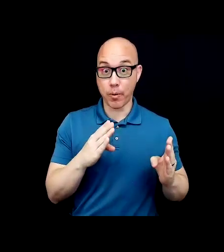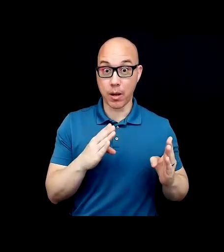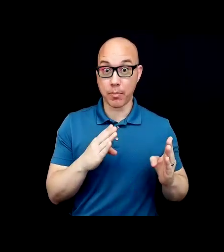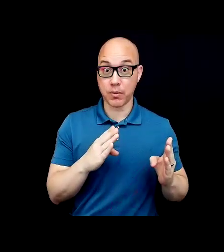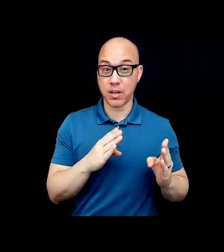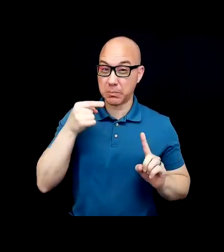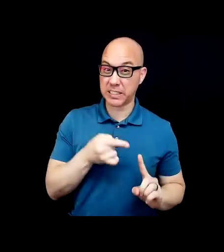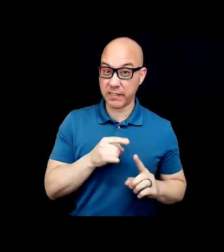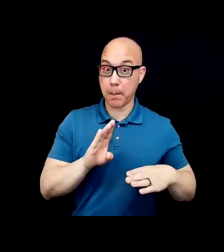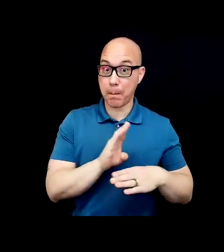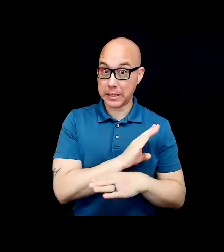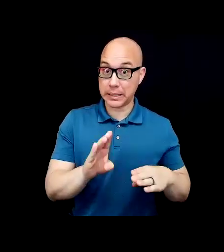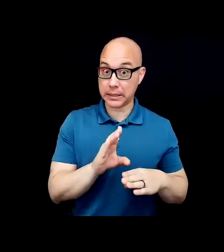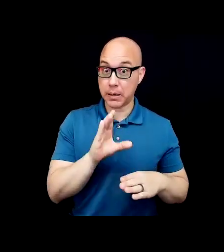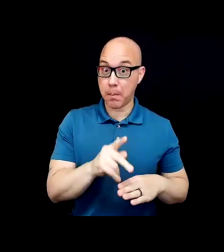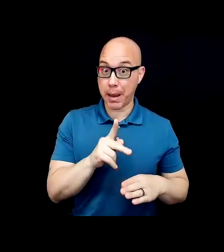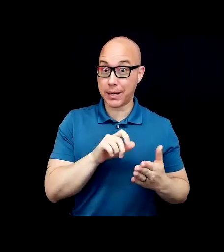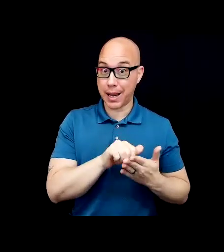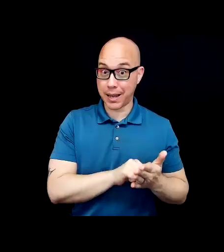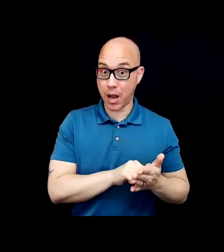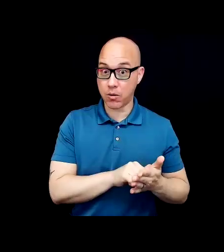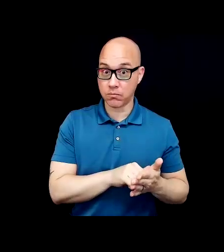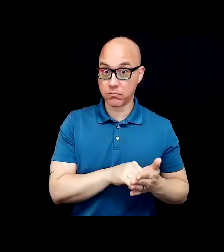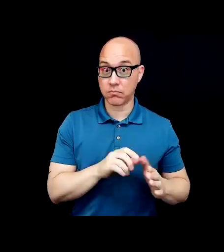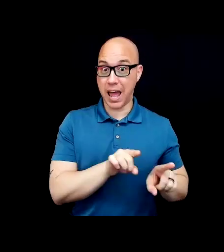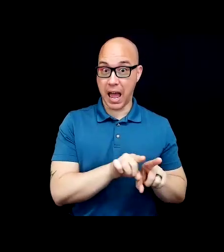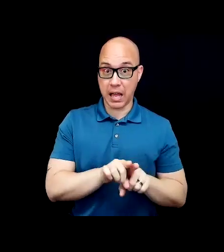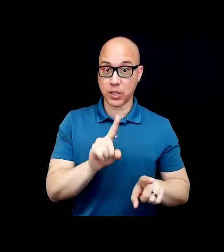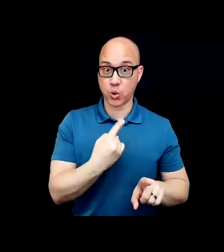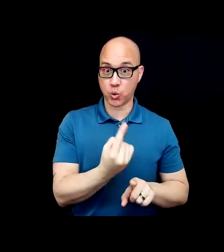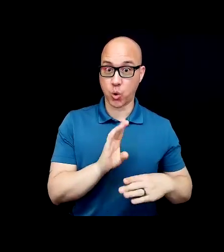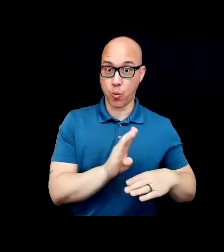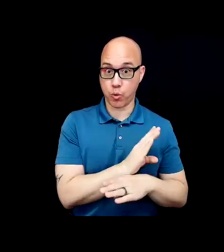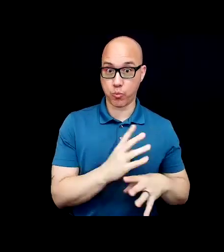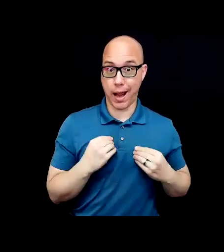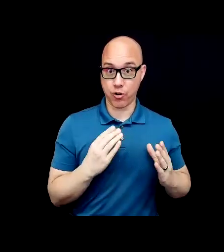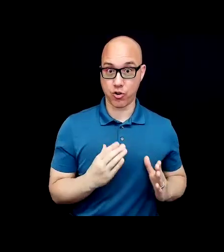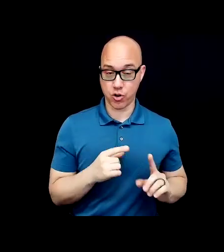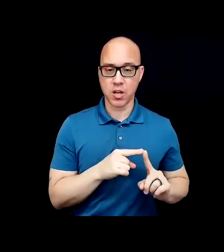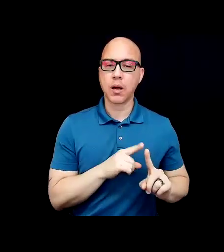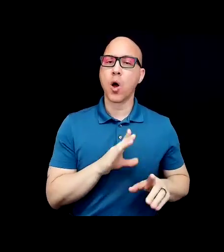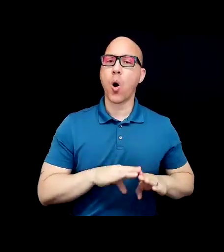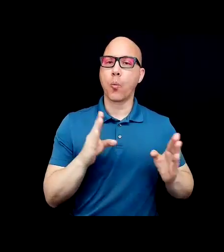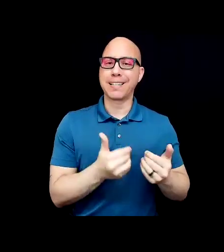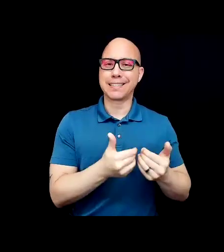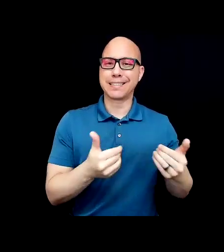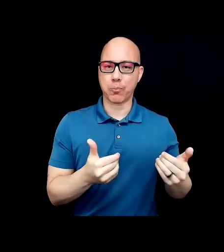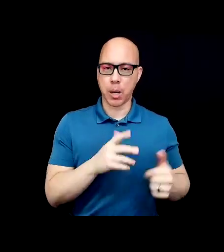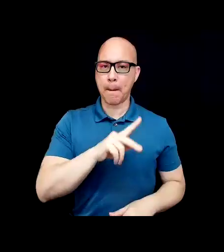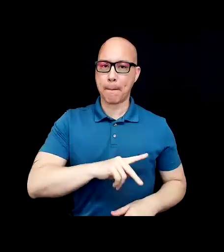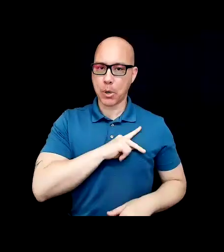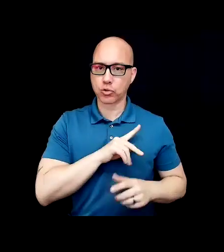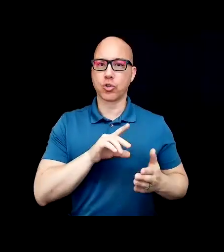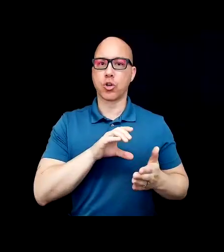checking account. Something that will keep your personal and business transactions separate.